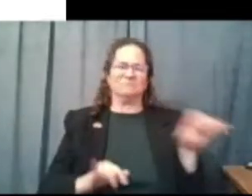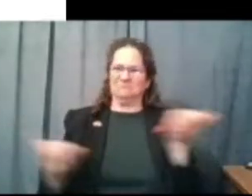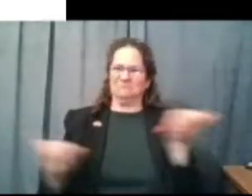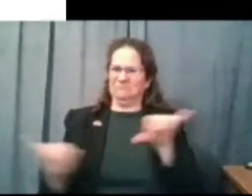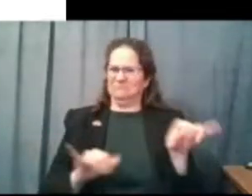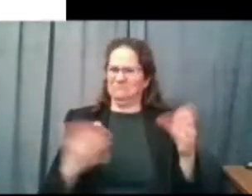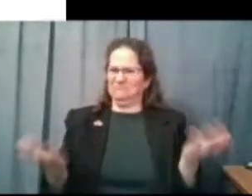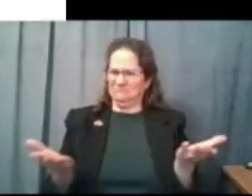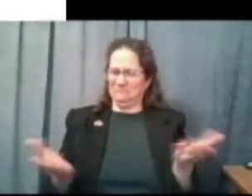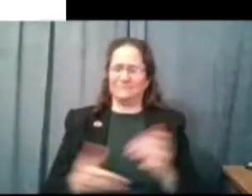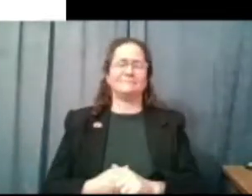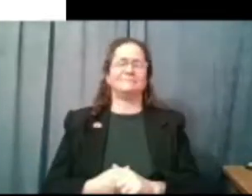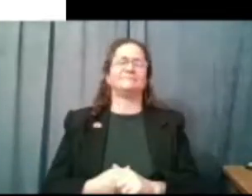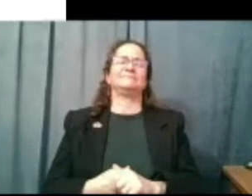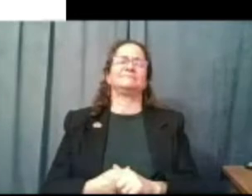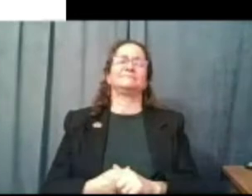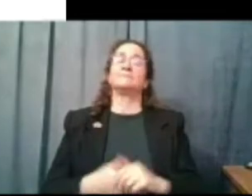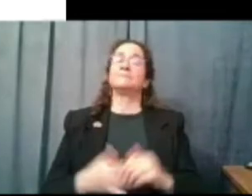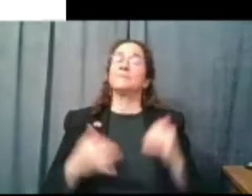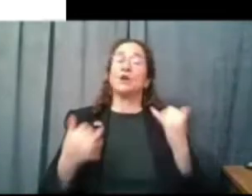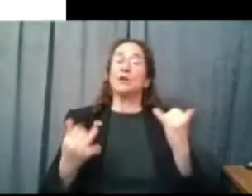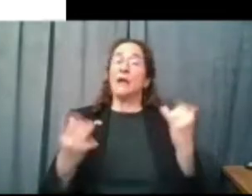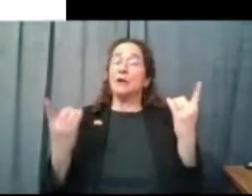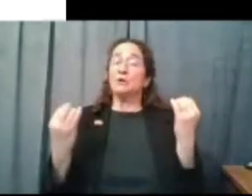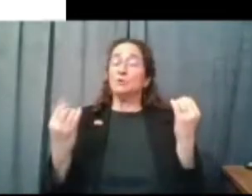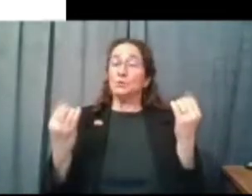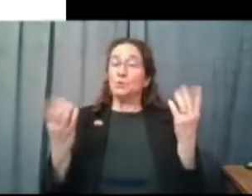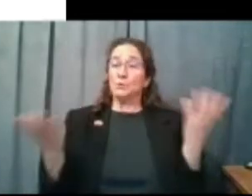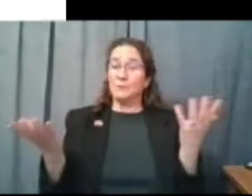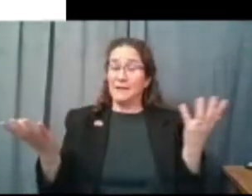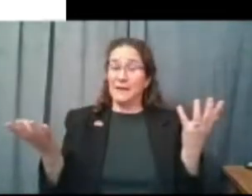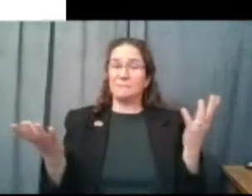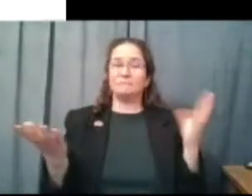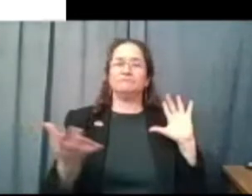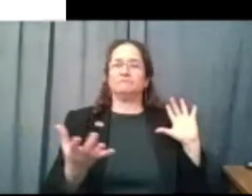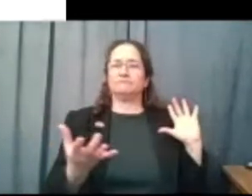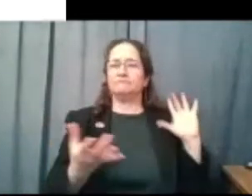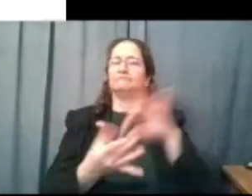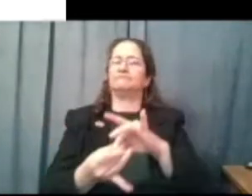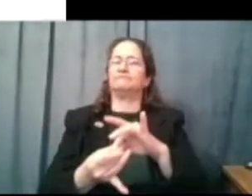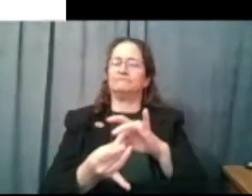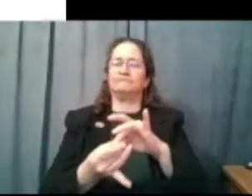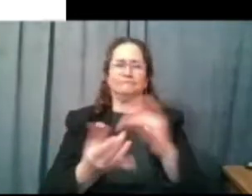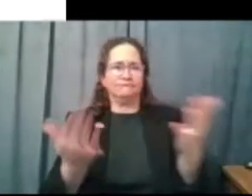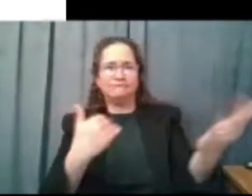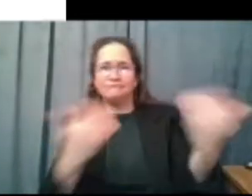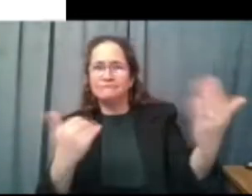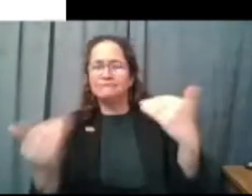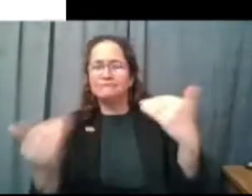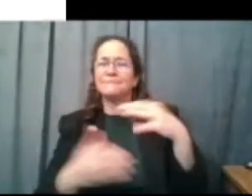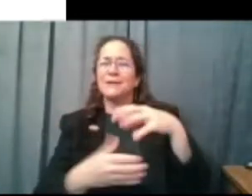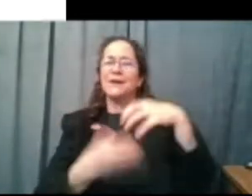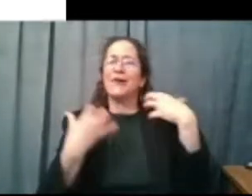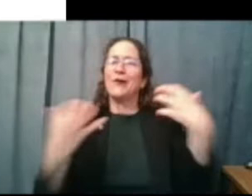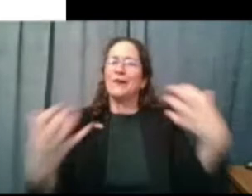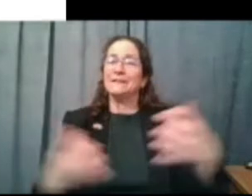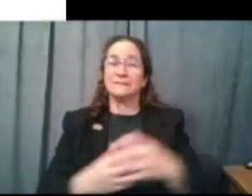is we want to really connect our audience, you know. In our audience could be educators,